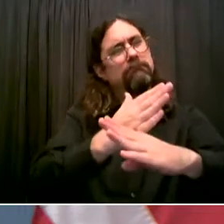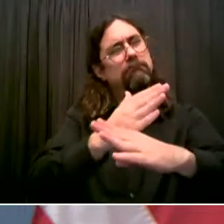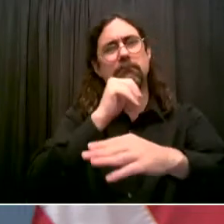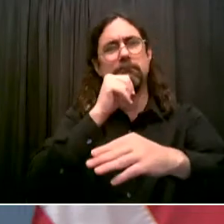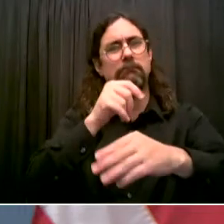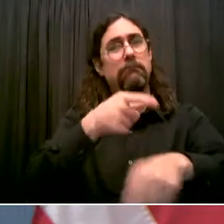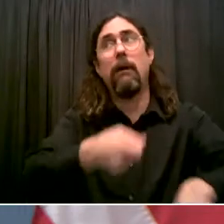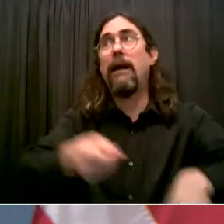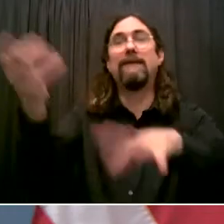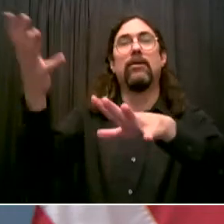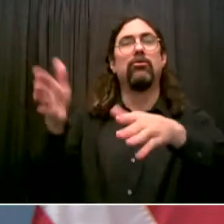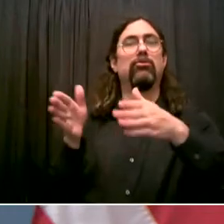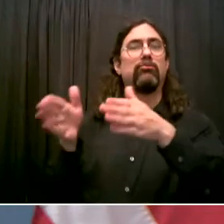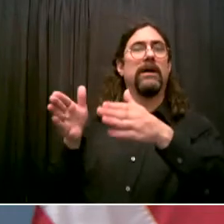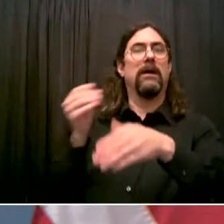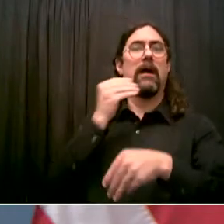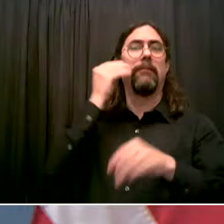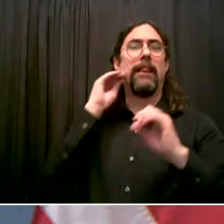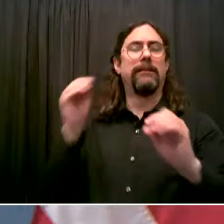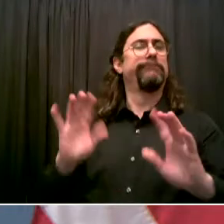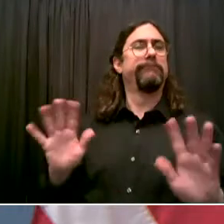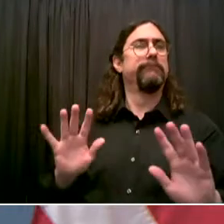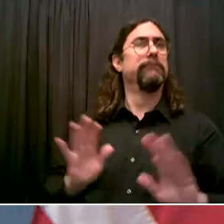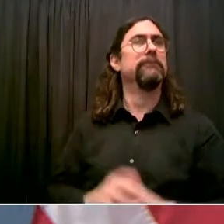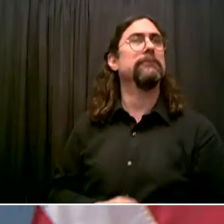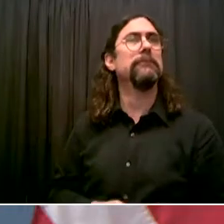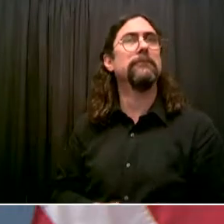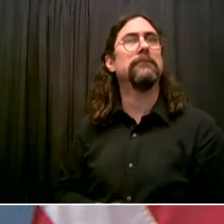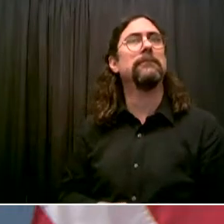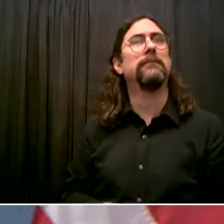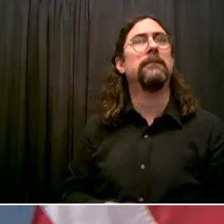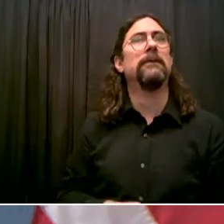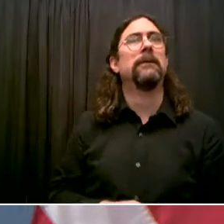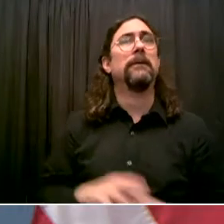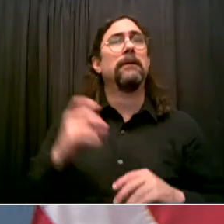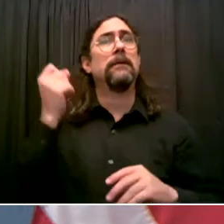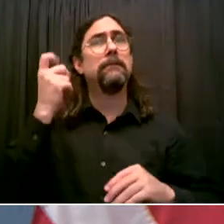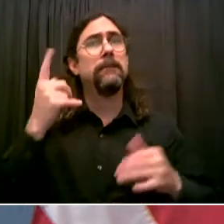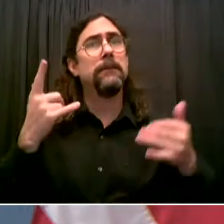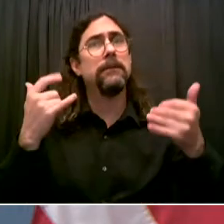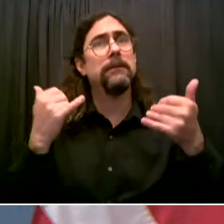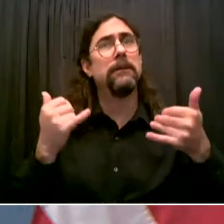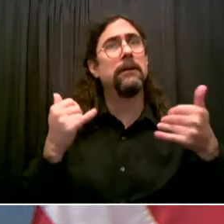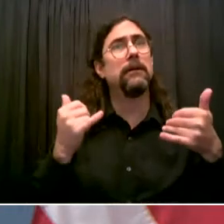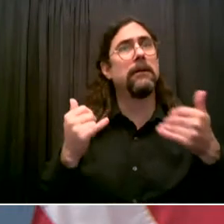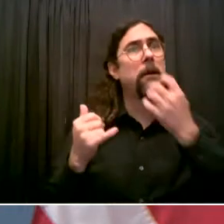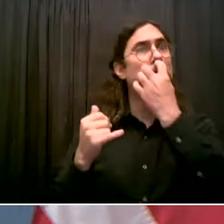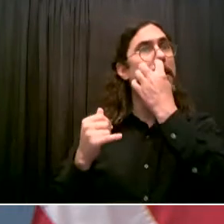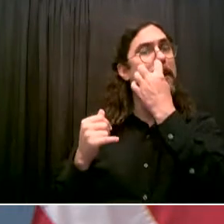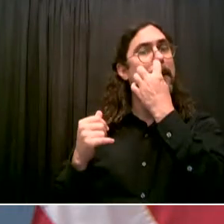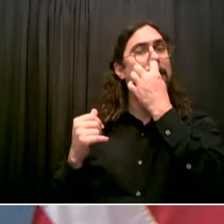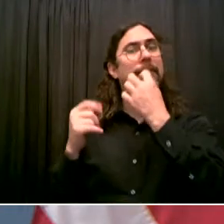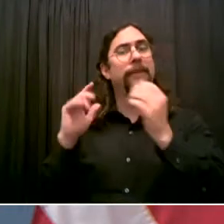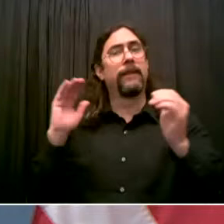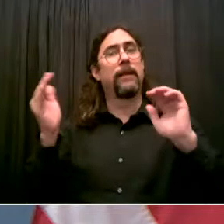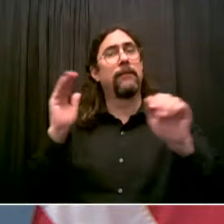165,000 PEPOLE CNNOECTED TO PERMANENT HOUSING. WITHE INHIS DROP, THERE IS ACTUALLHY AS SIGNIFICANT